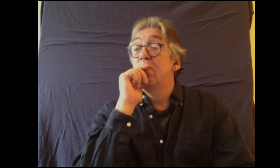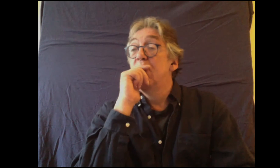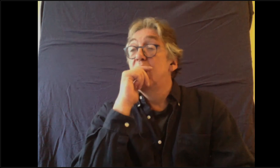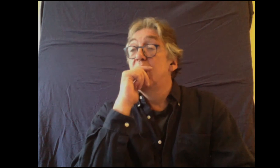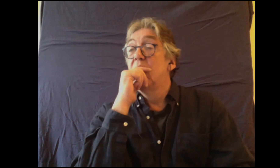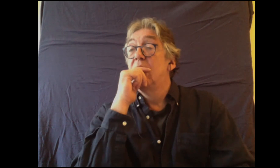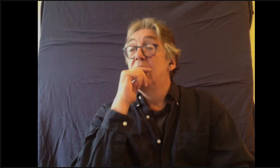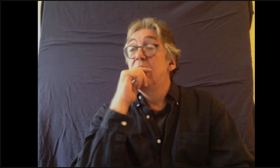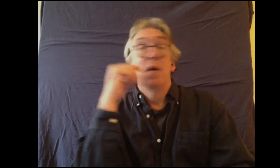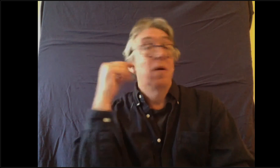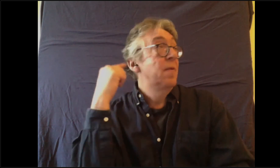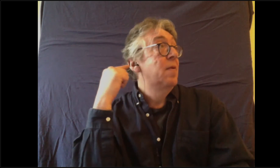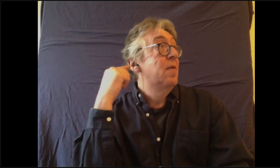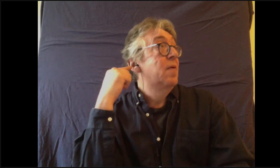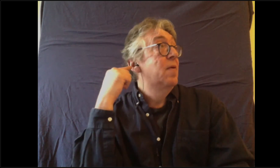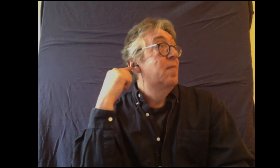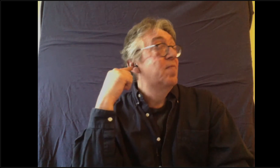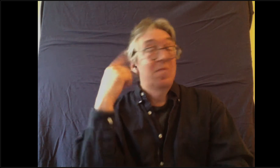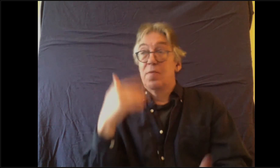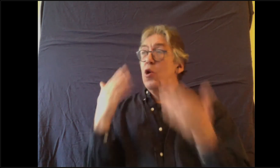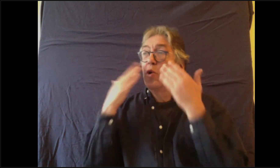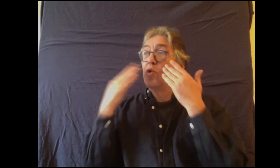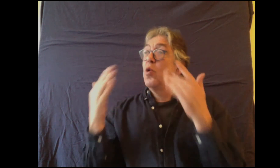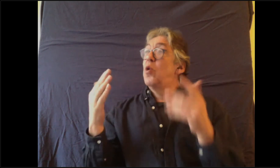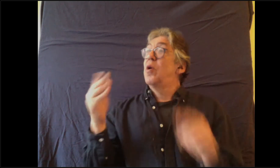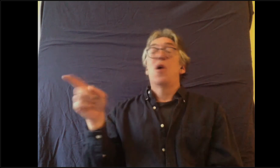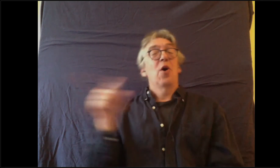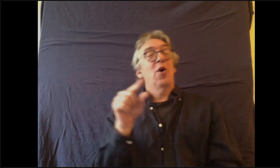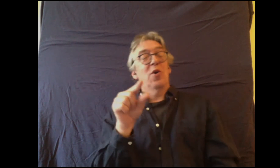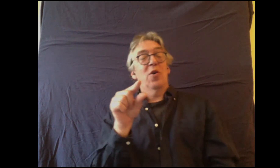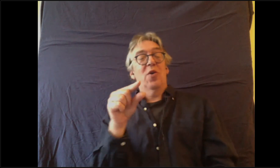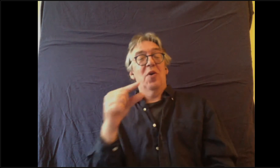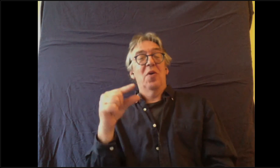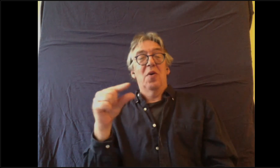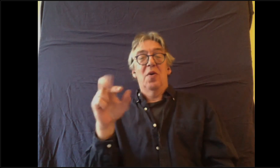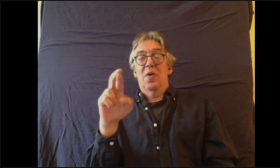I don't know if you can hear me. GRACE: You did. I was hearing some.